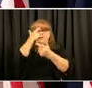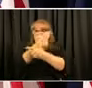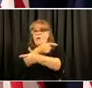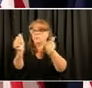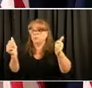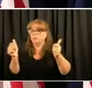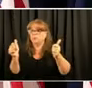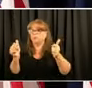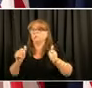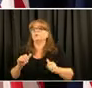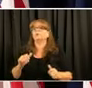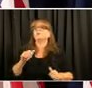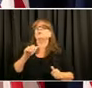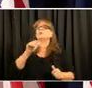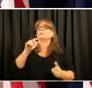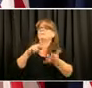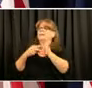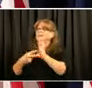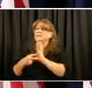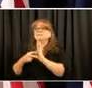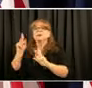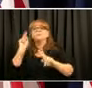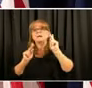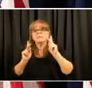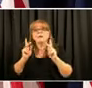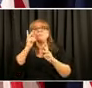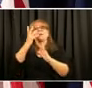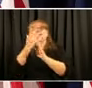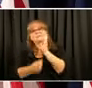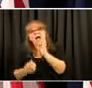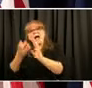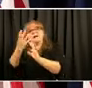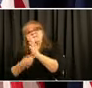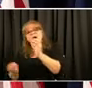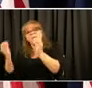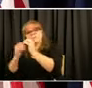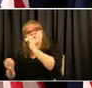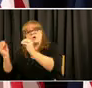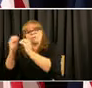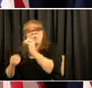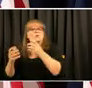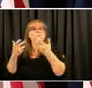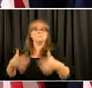they have it if they're sick and wearing mass and and following quarantines if they're contagious